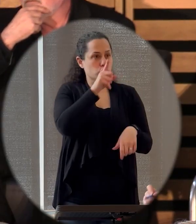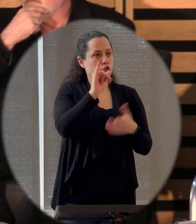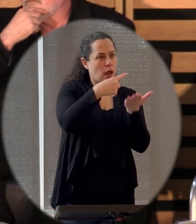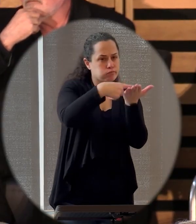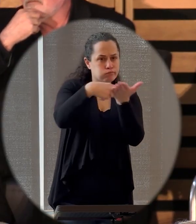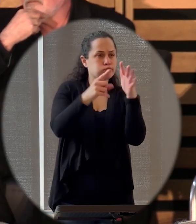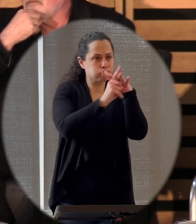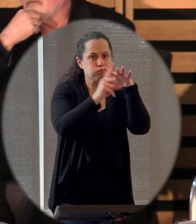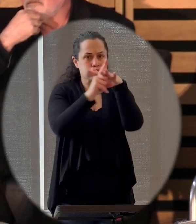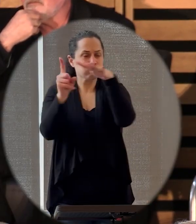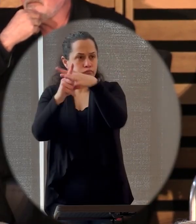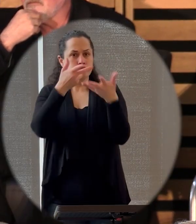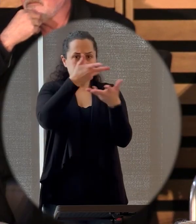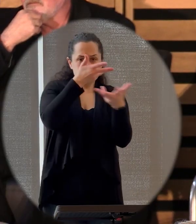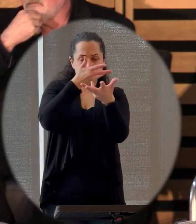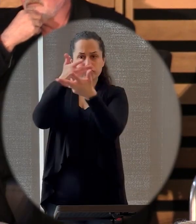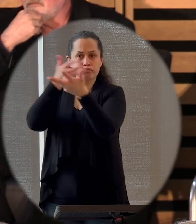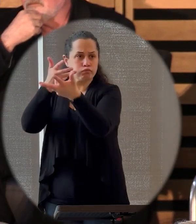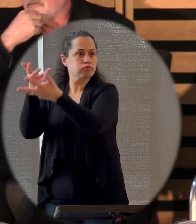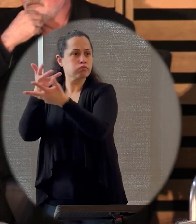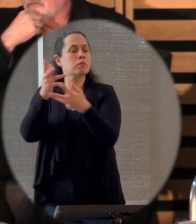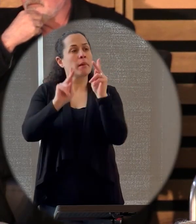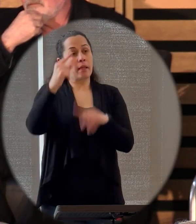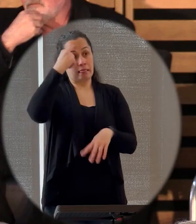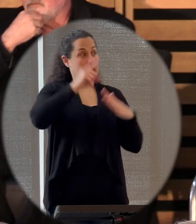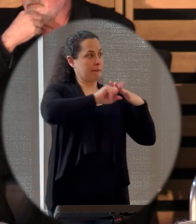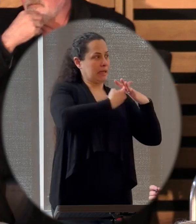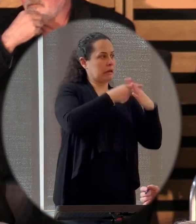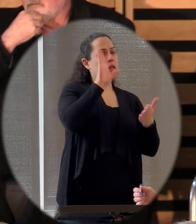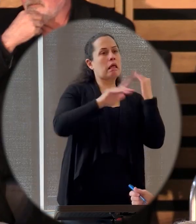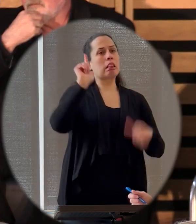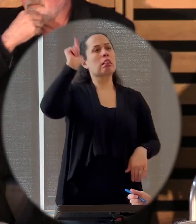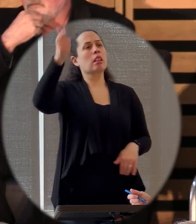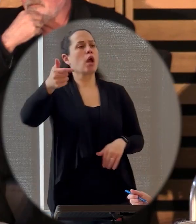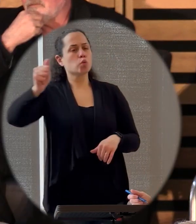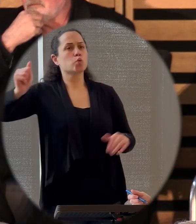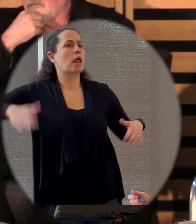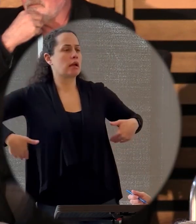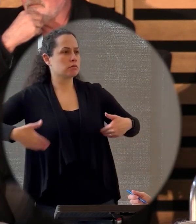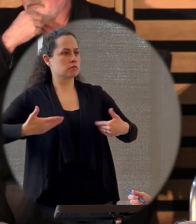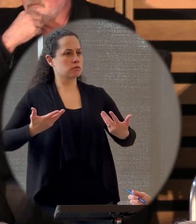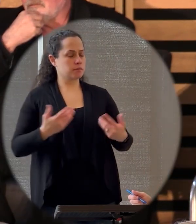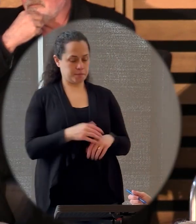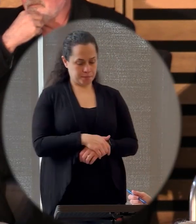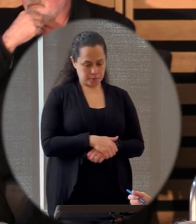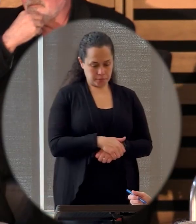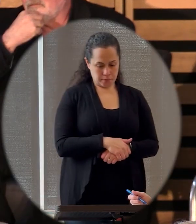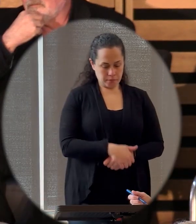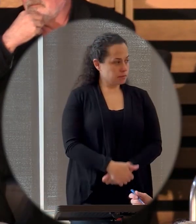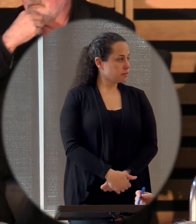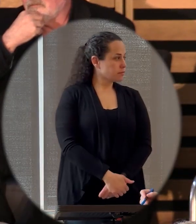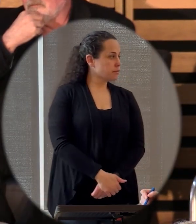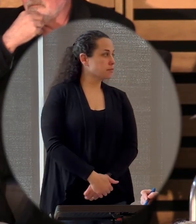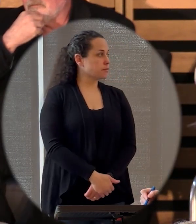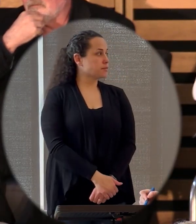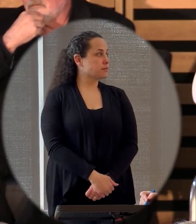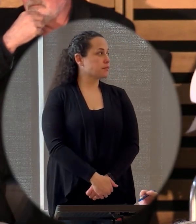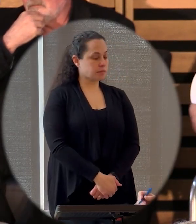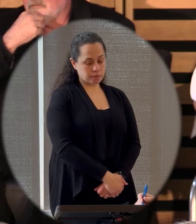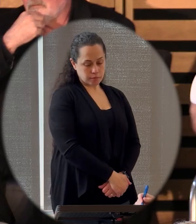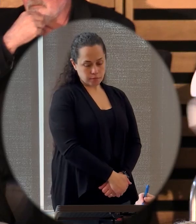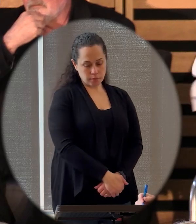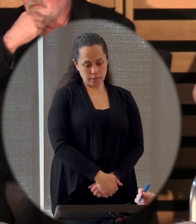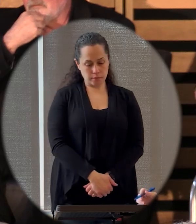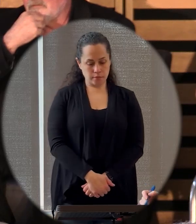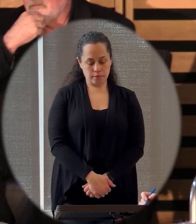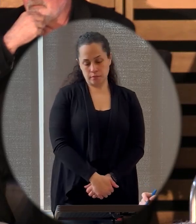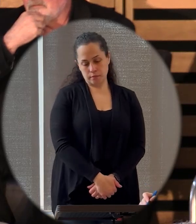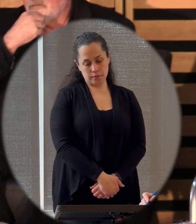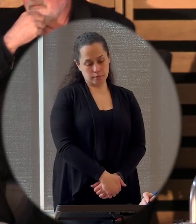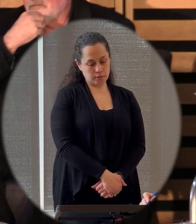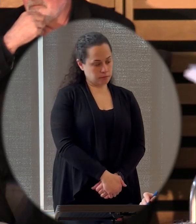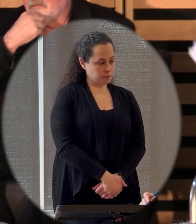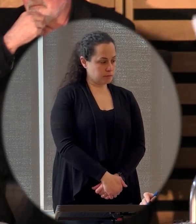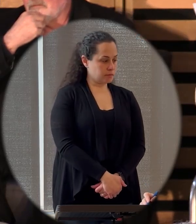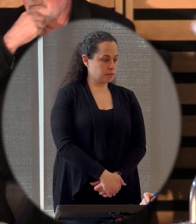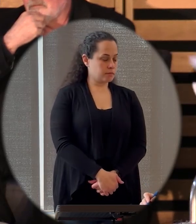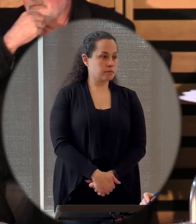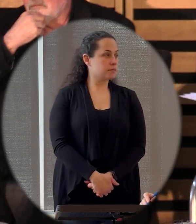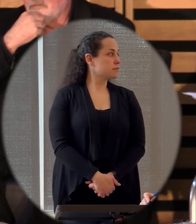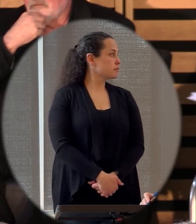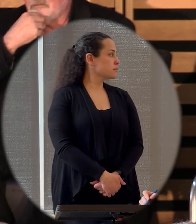is in every conversation at the beginning and not at the end when it's too late to act.